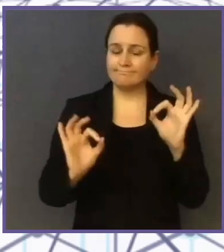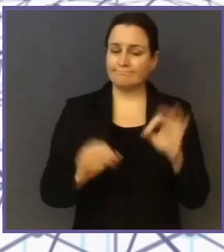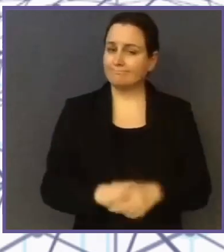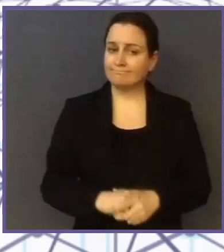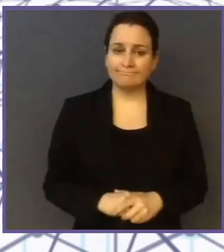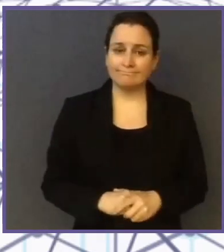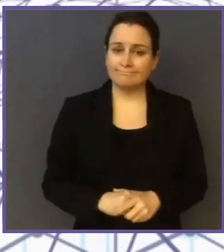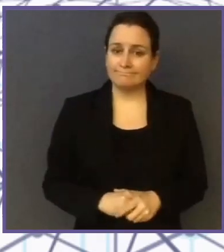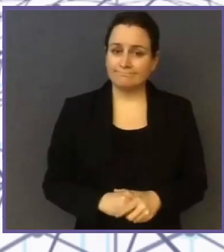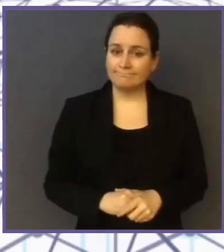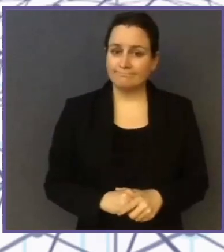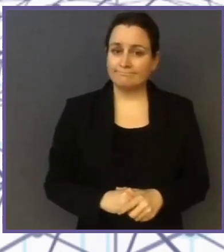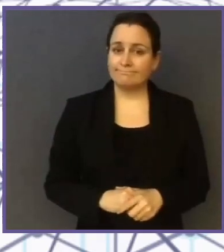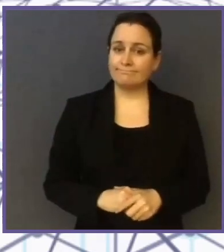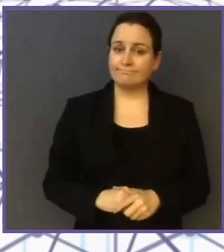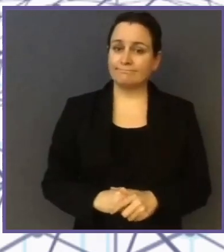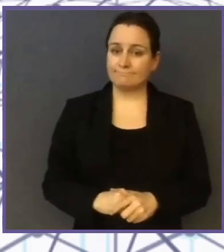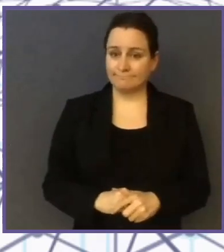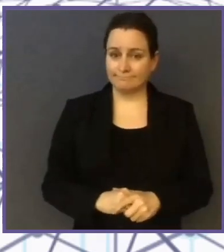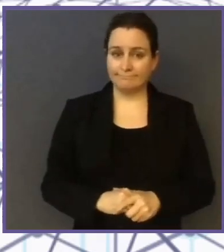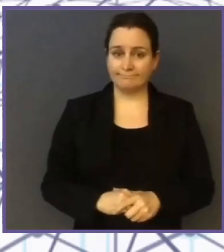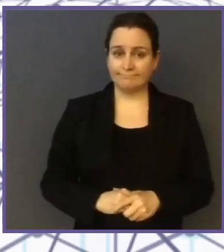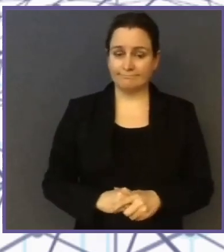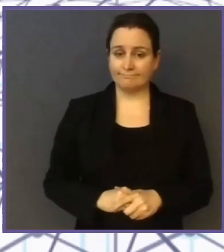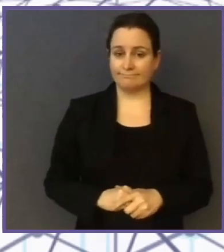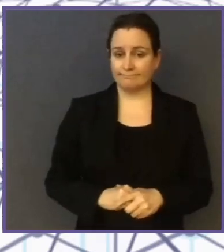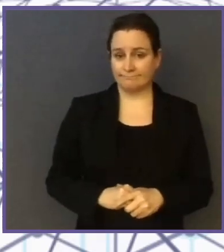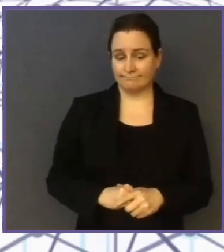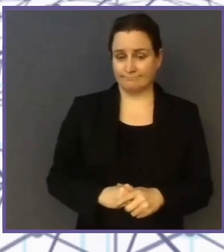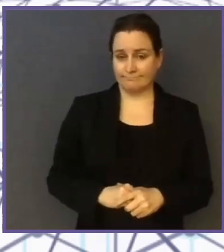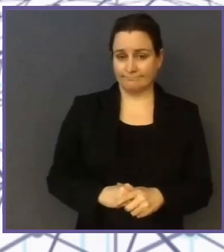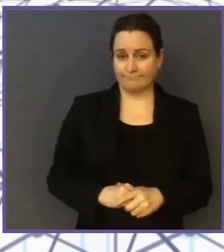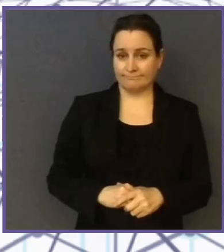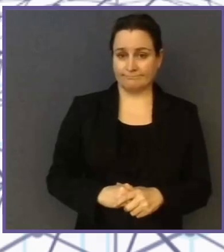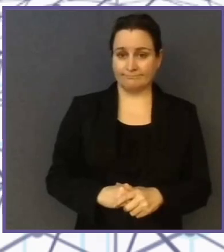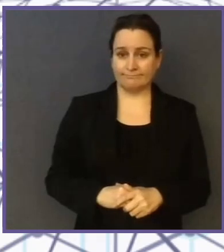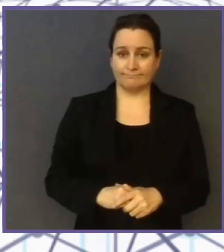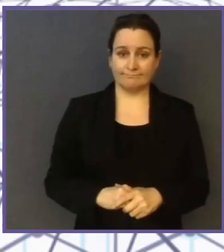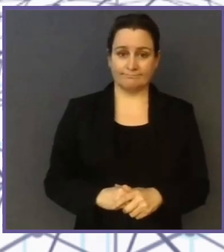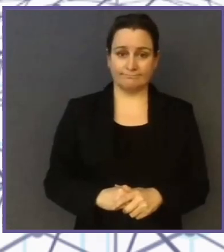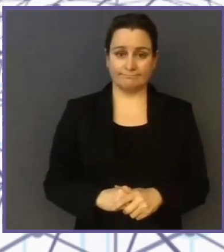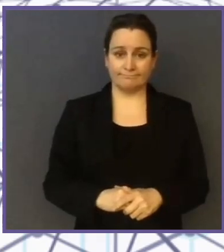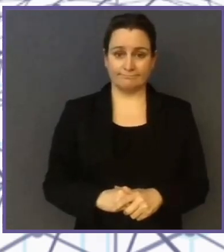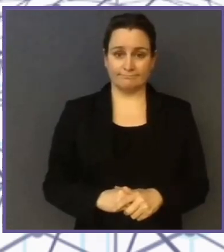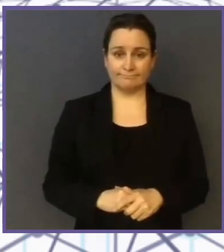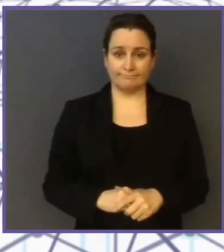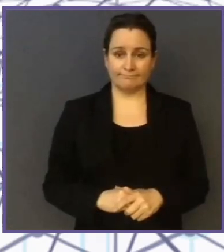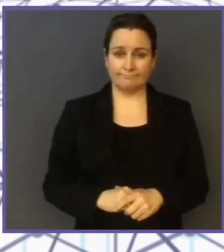So however, after Ministry of Health and Population assigned the Leprosy Control and Disability